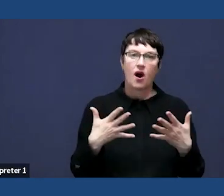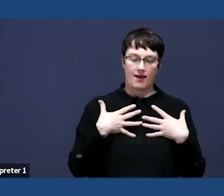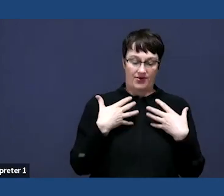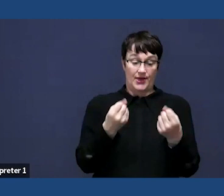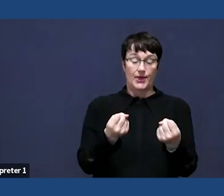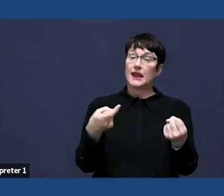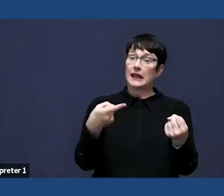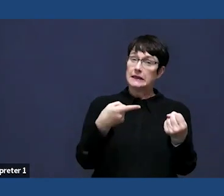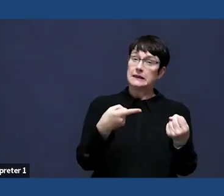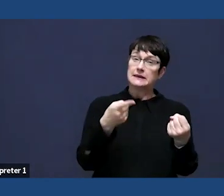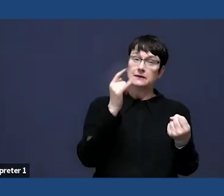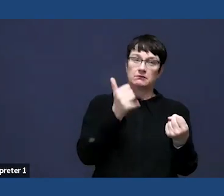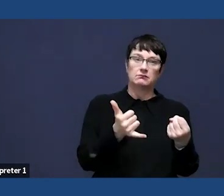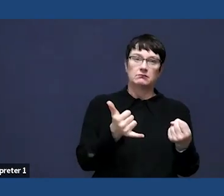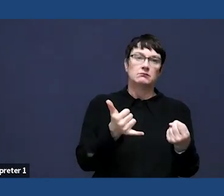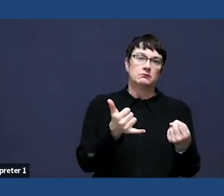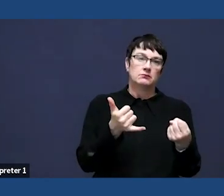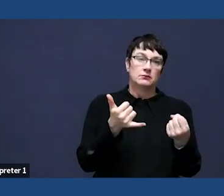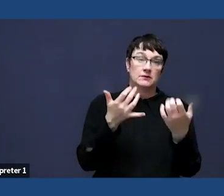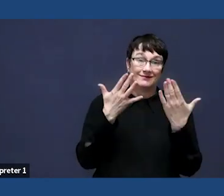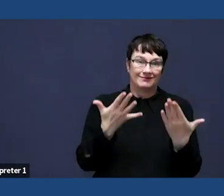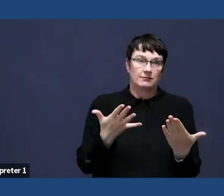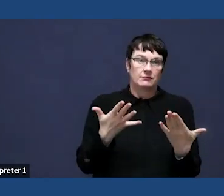are going to need support in medical care.